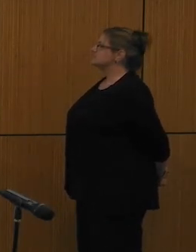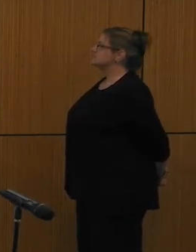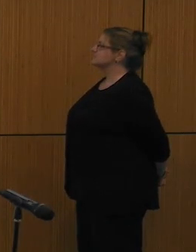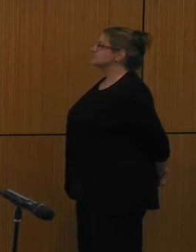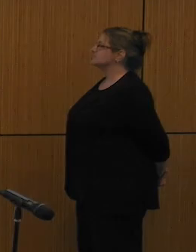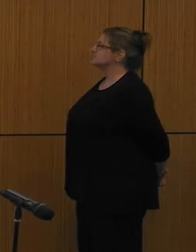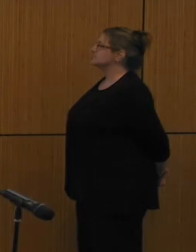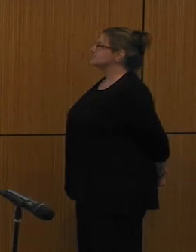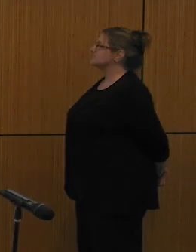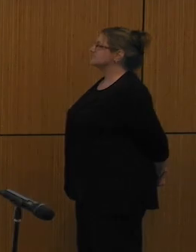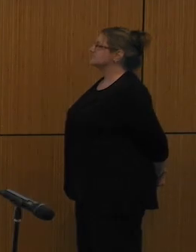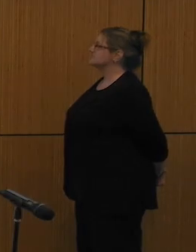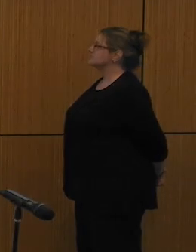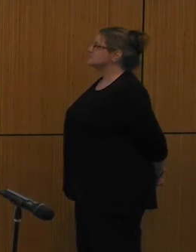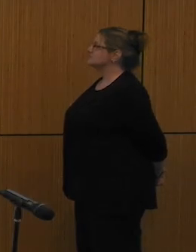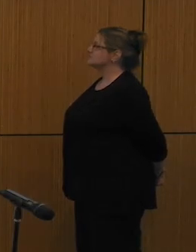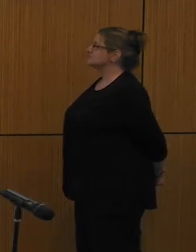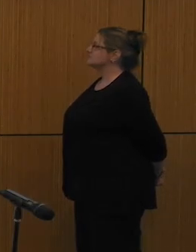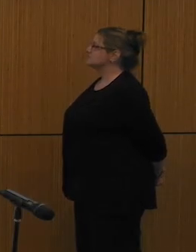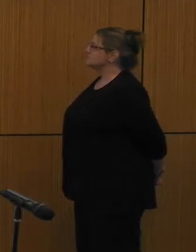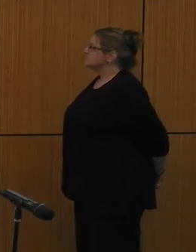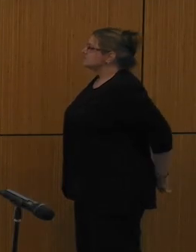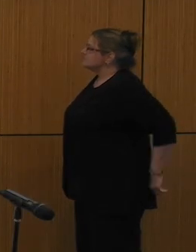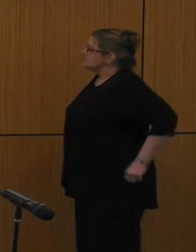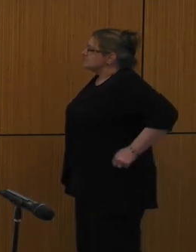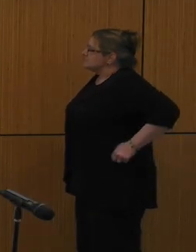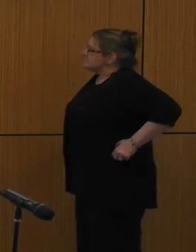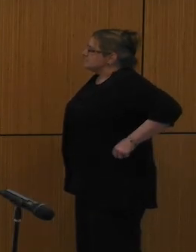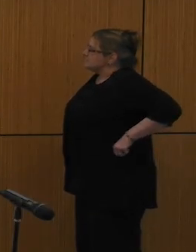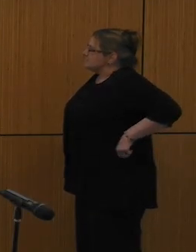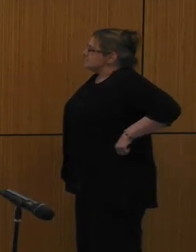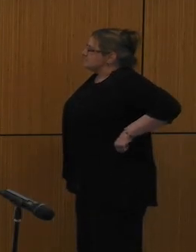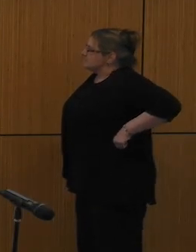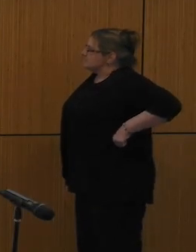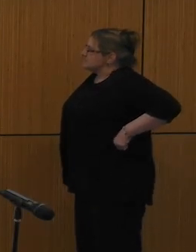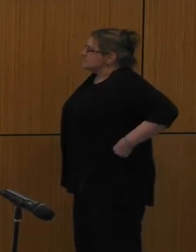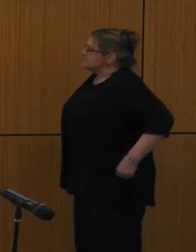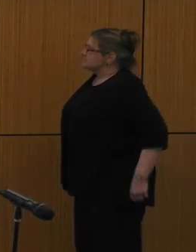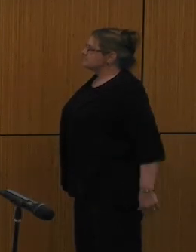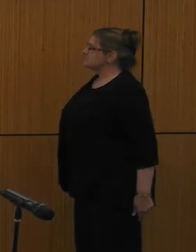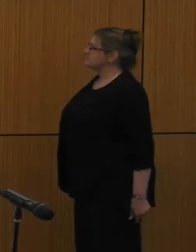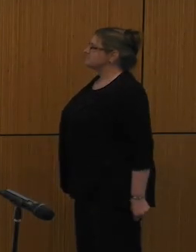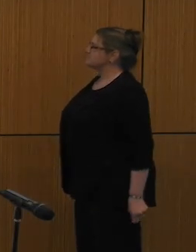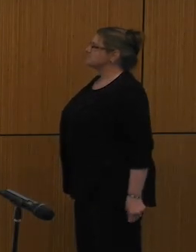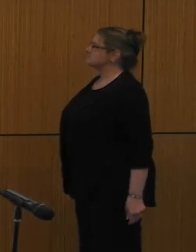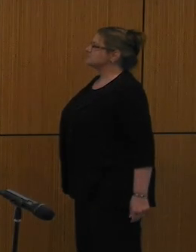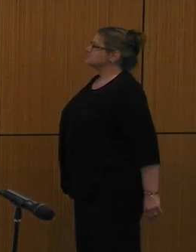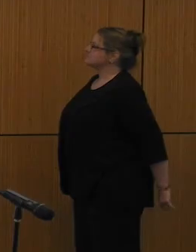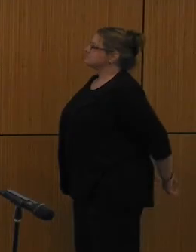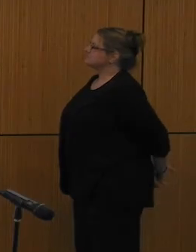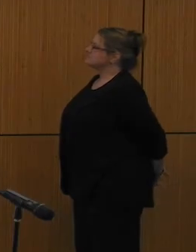Even more of them then started popping up and they were all getting bigger and bigger. What's going on here is called a Bella.